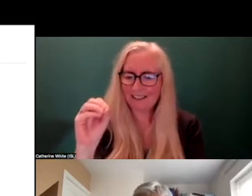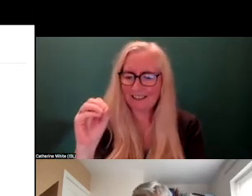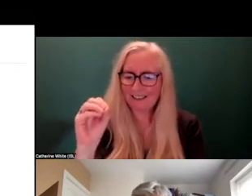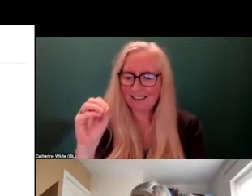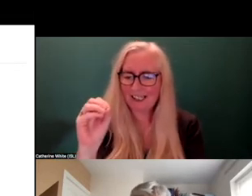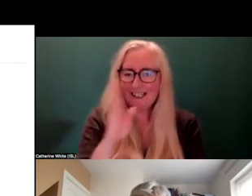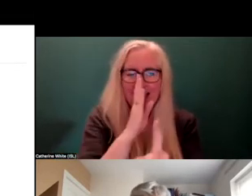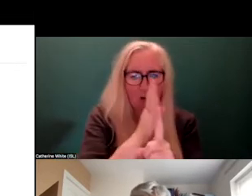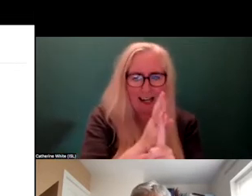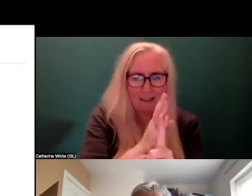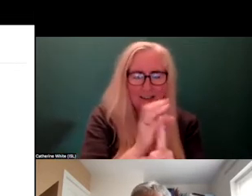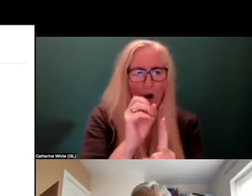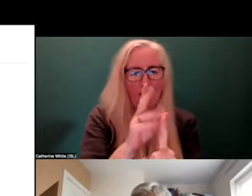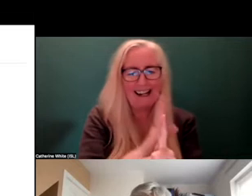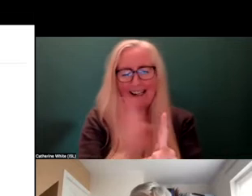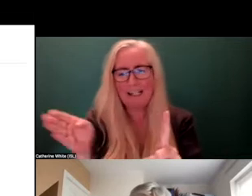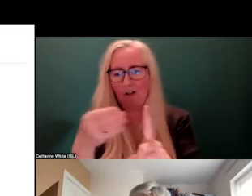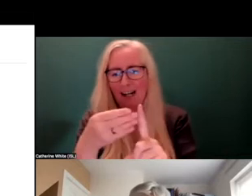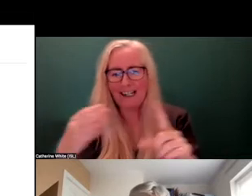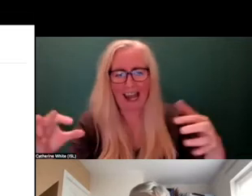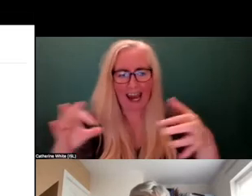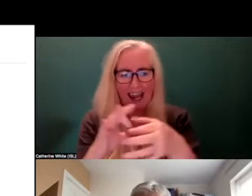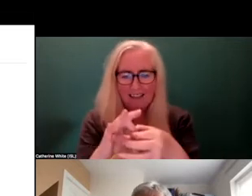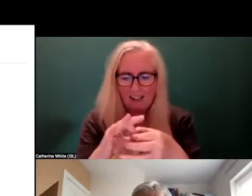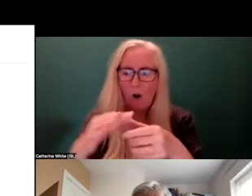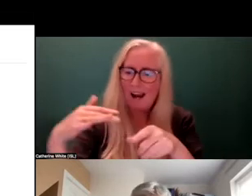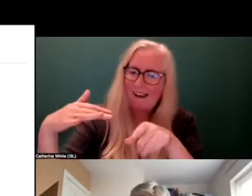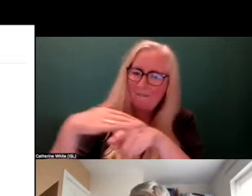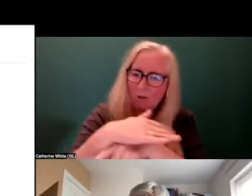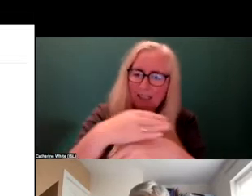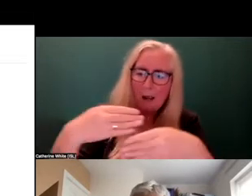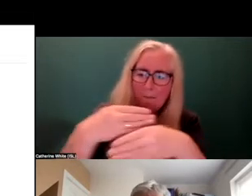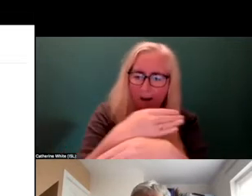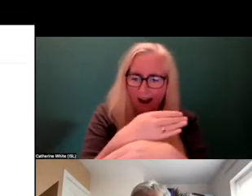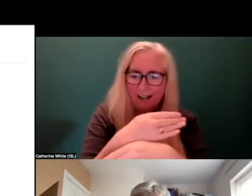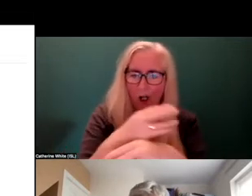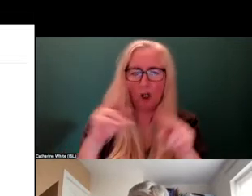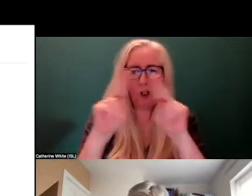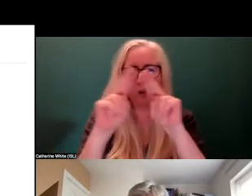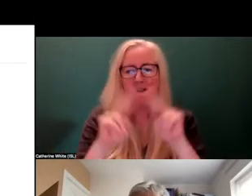were either directly or indirectly linked to, or could be influenced by applying